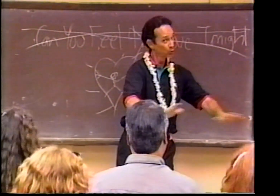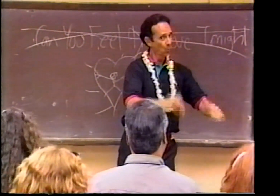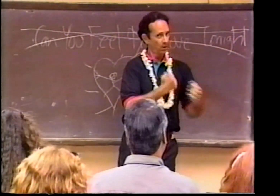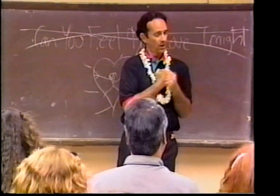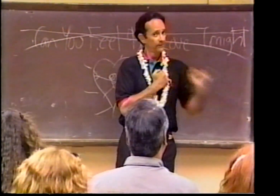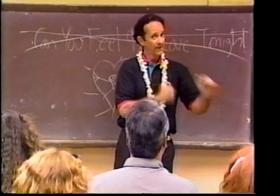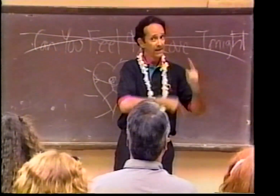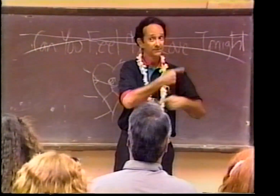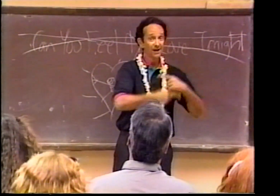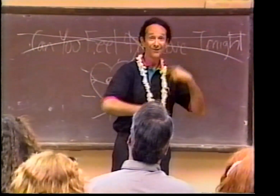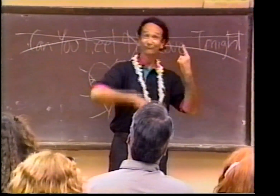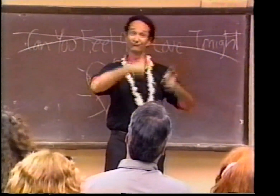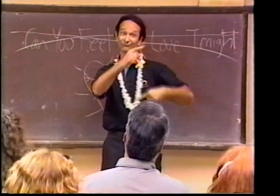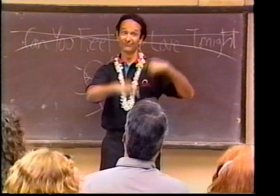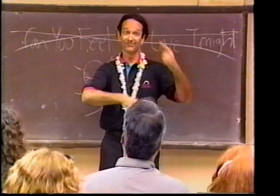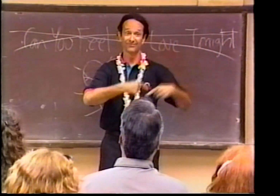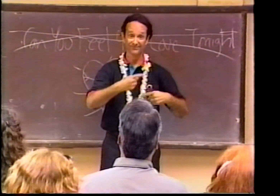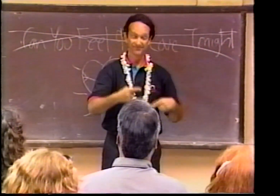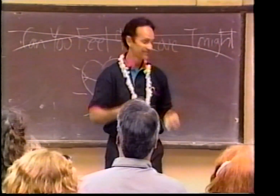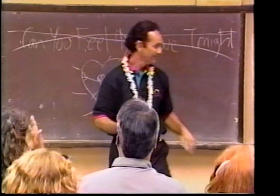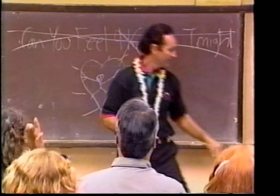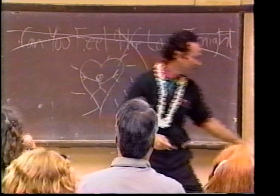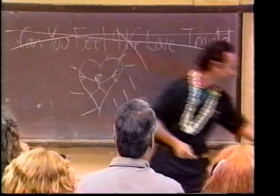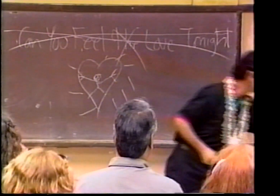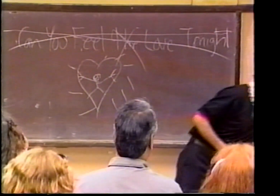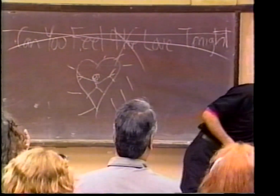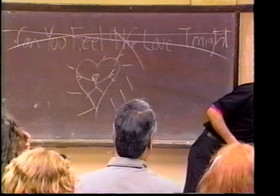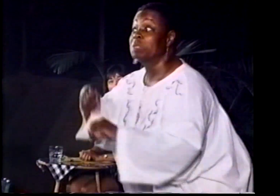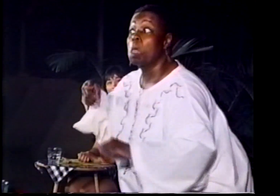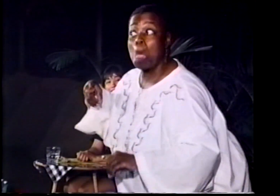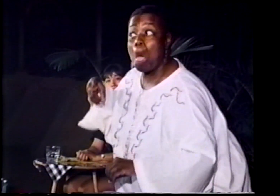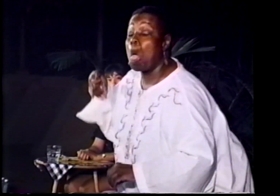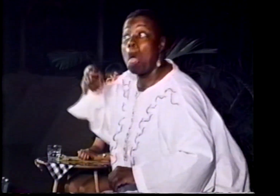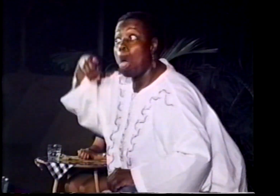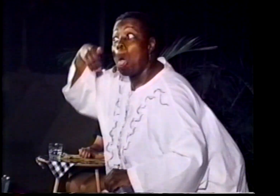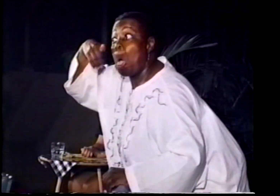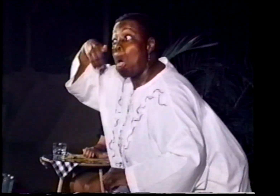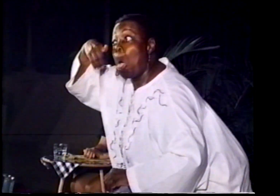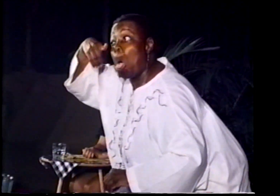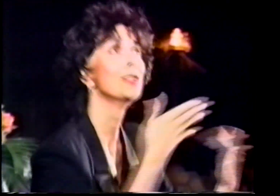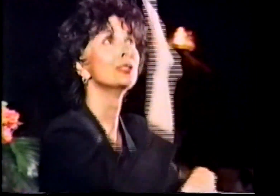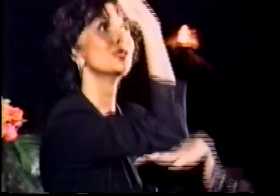Play around with it. You can work with people, you can work with children. Children love signing songs. Sign Naty Mayberg and Rita Corry along with Ed